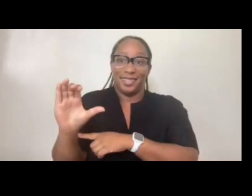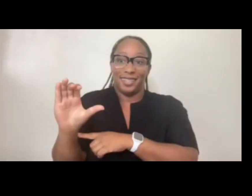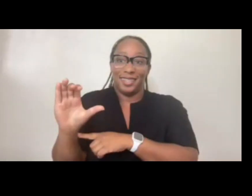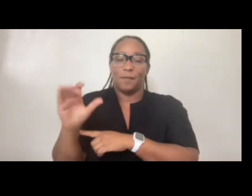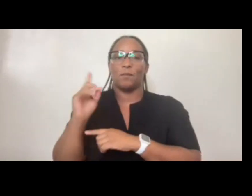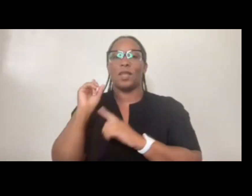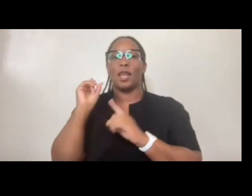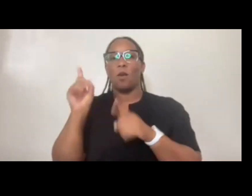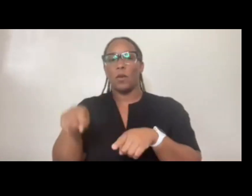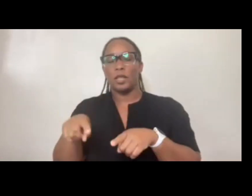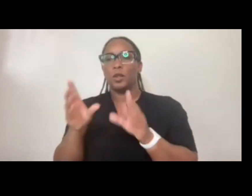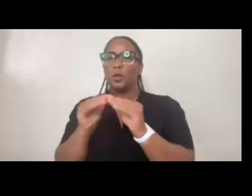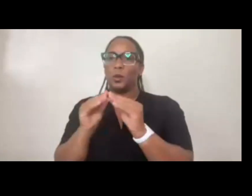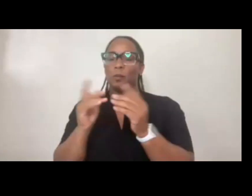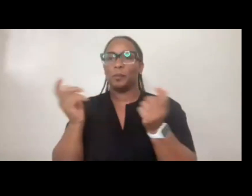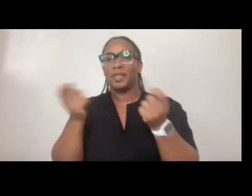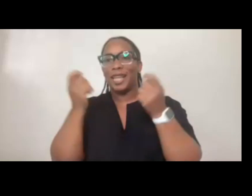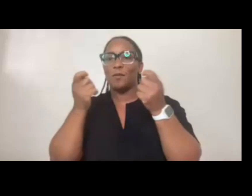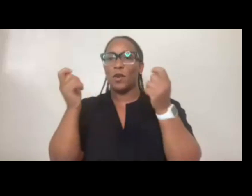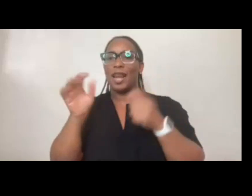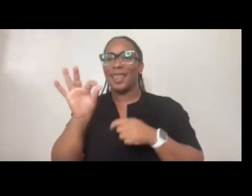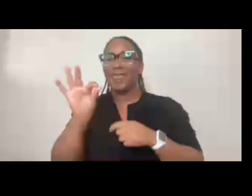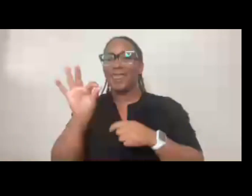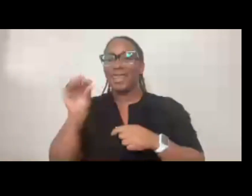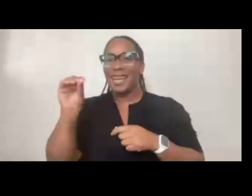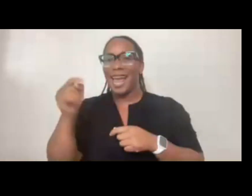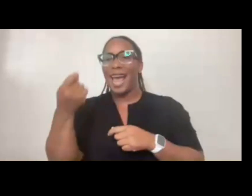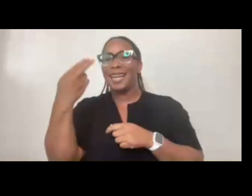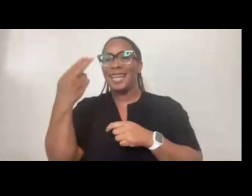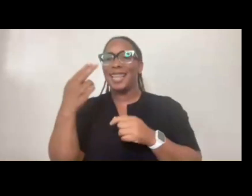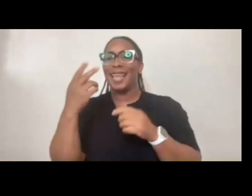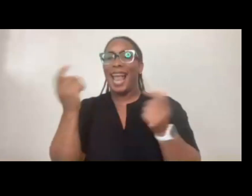I was at a convening celebrating the 90th anniversary of Social Security.